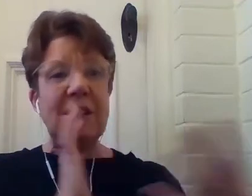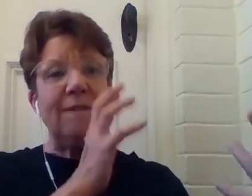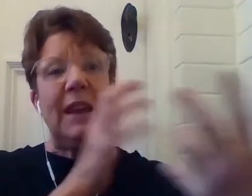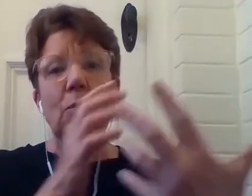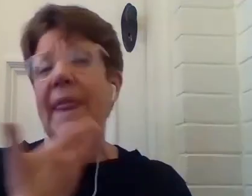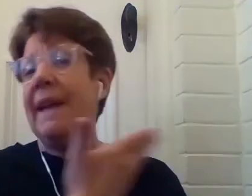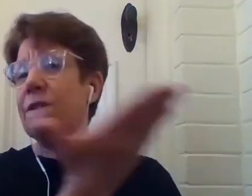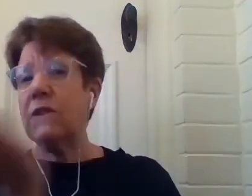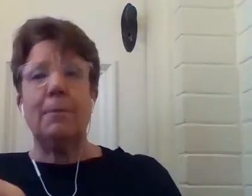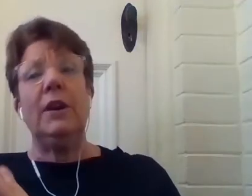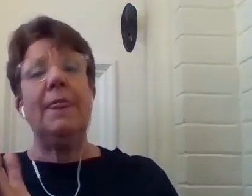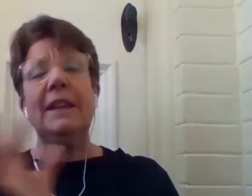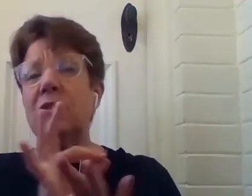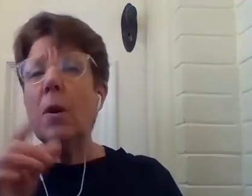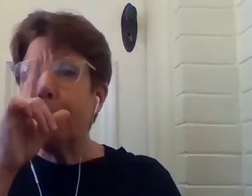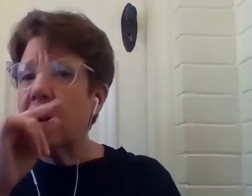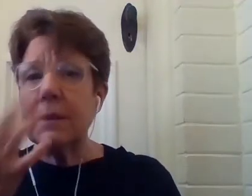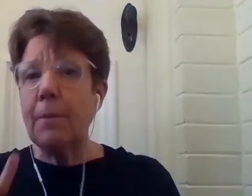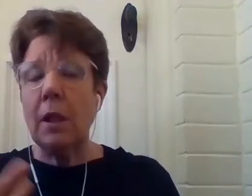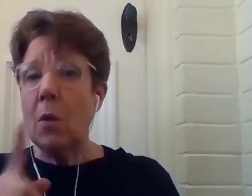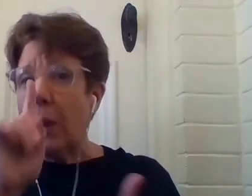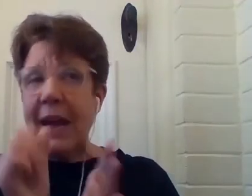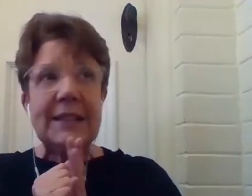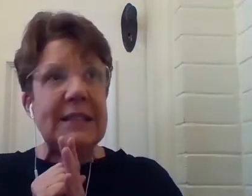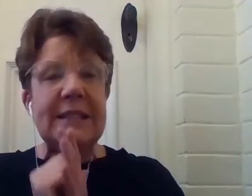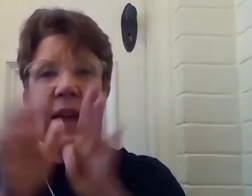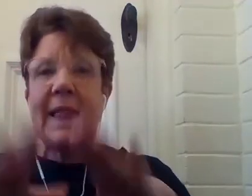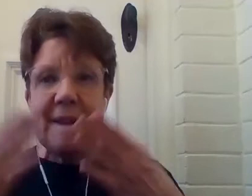possible. We can't sell everything to everybody. We're not